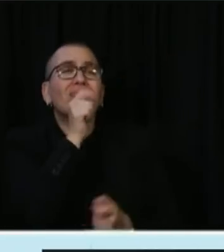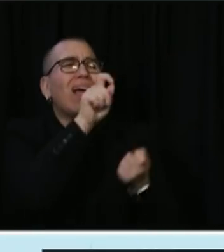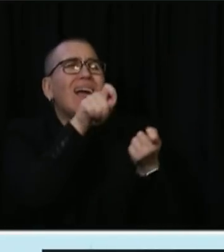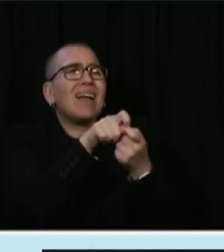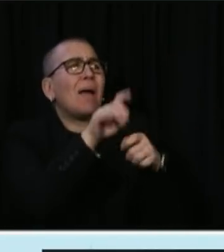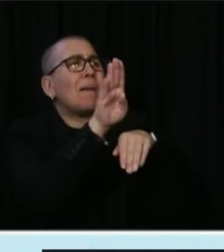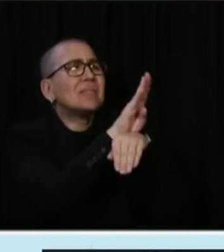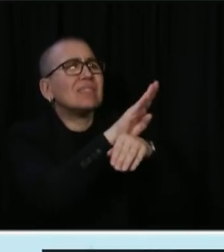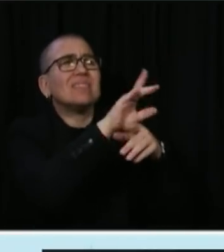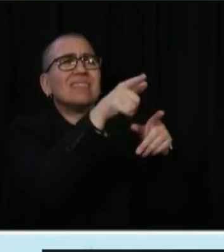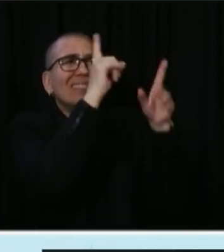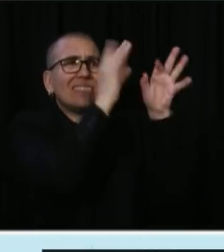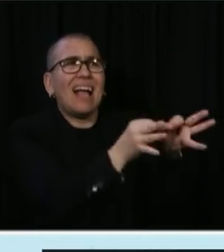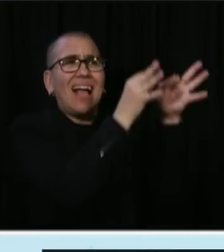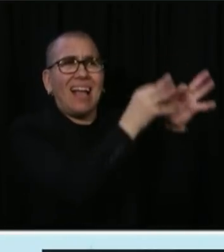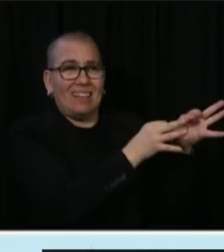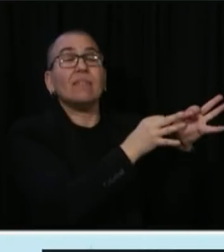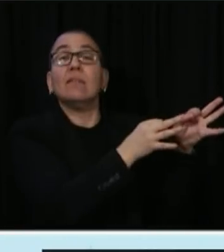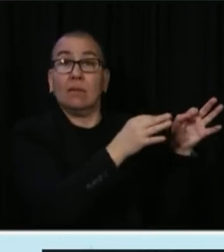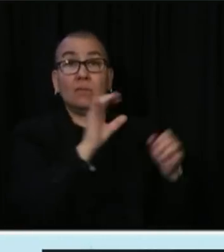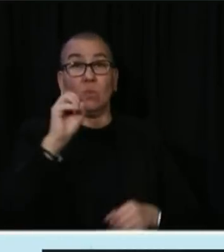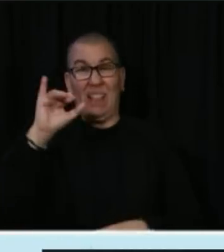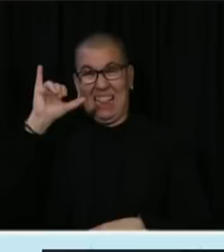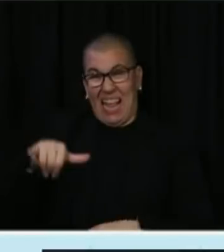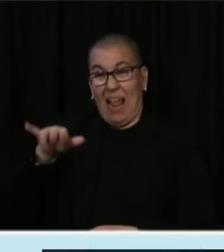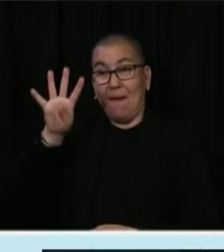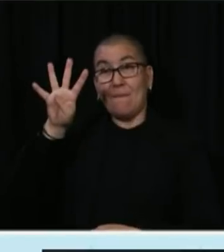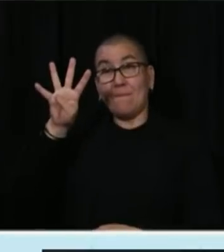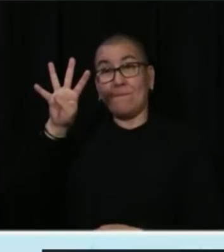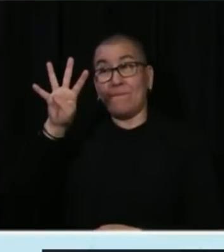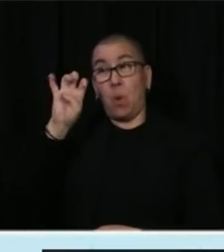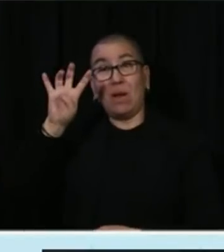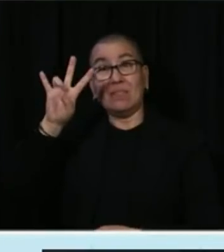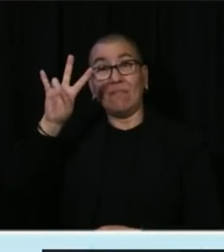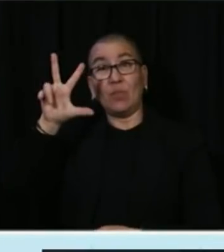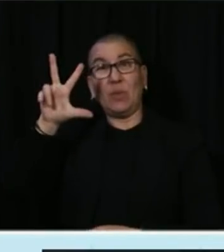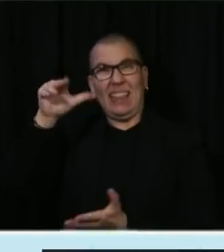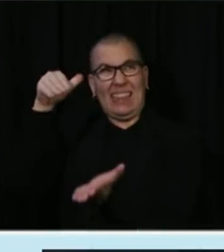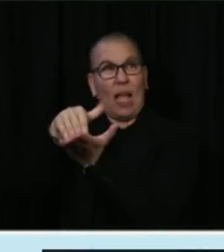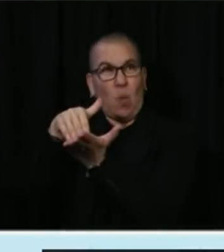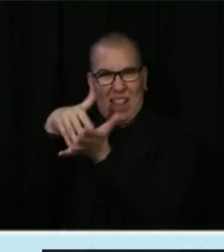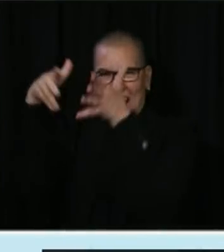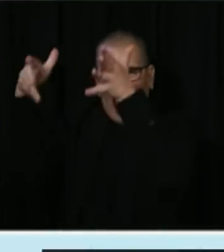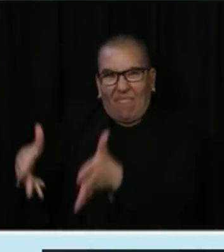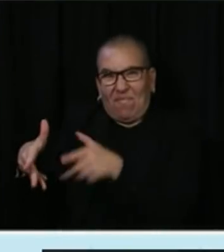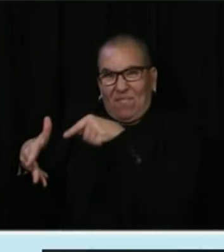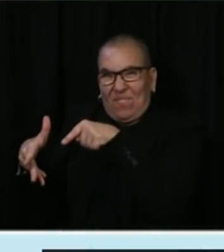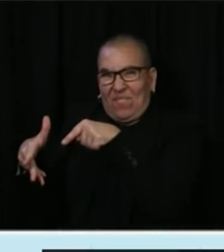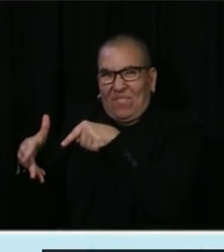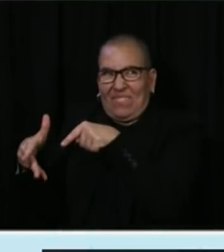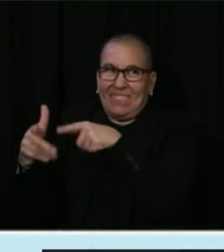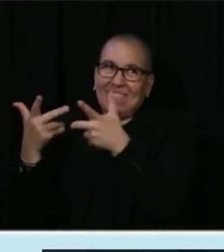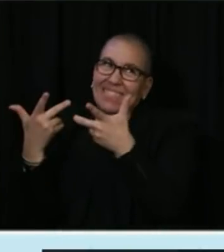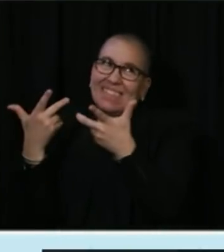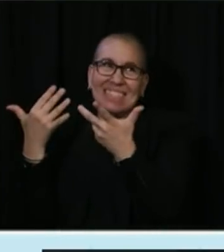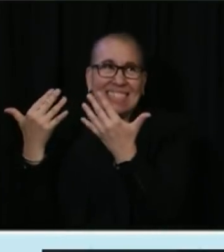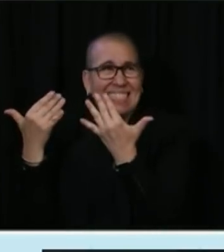GOTTEN A COLD AND THERE ARE THINGS YOU CAN DO.